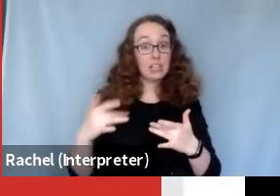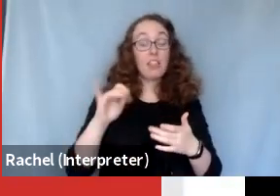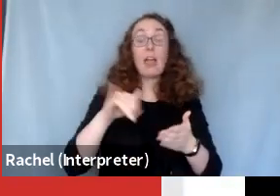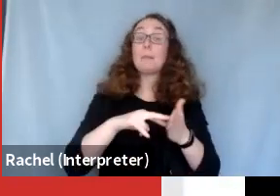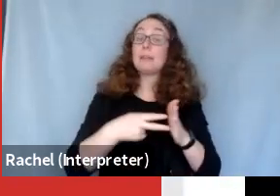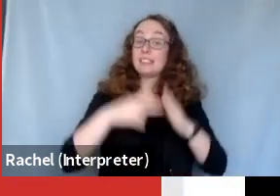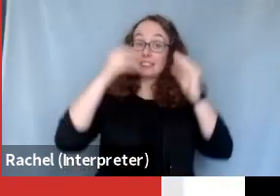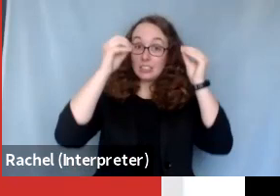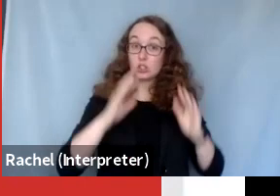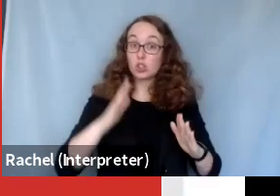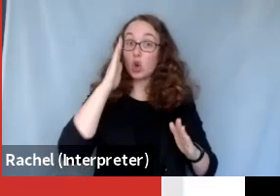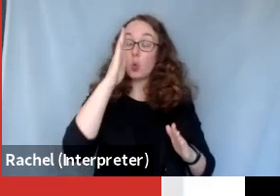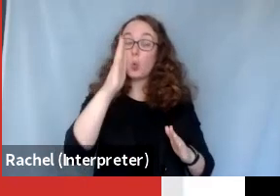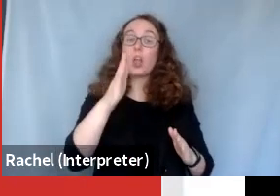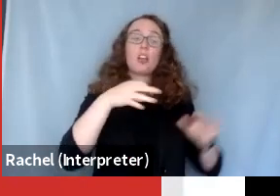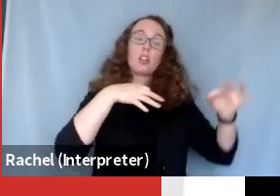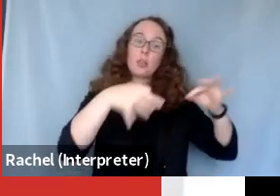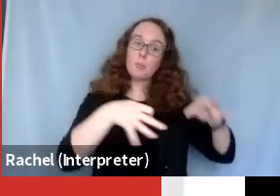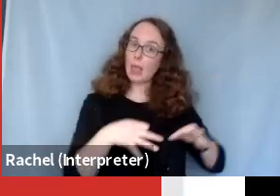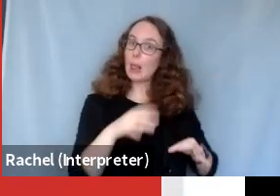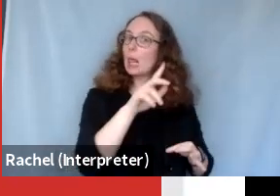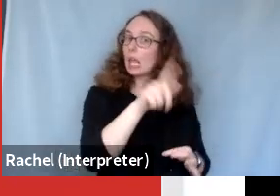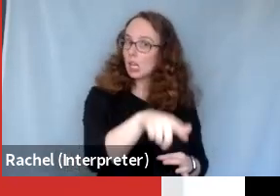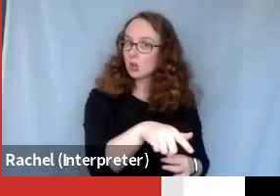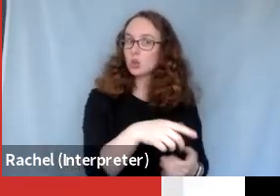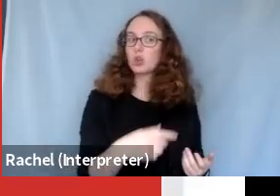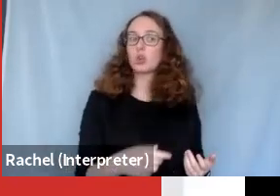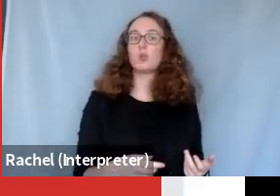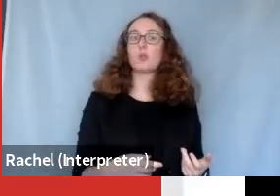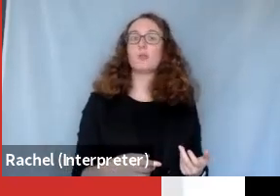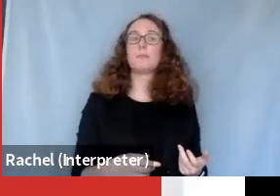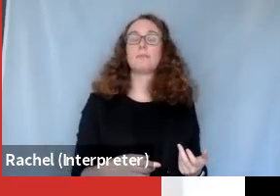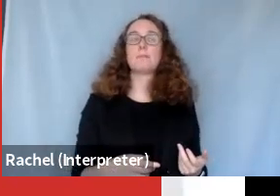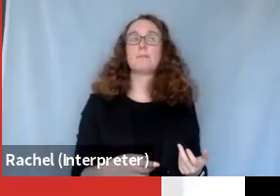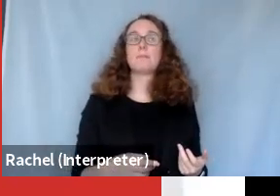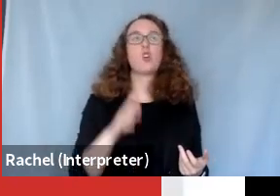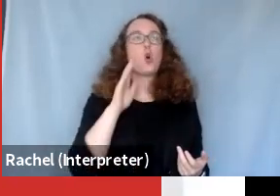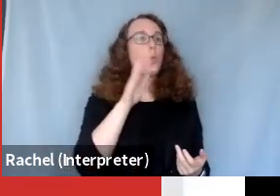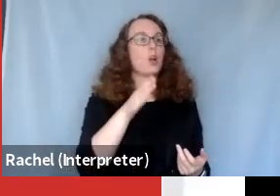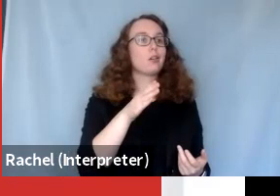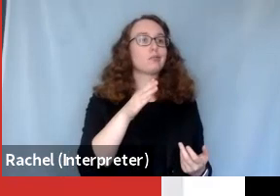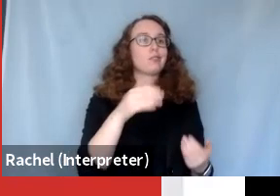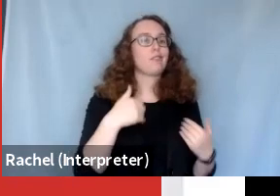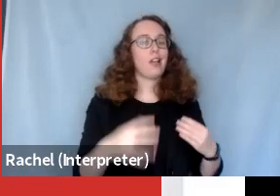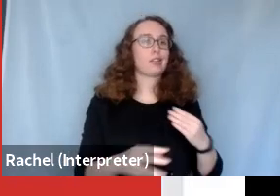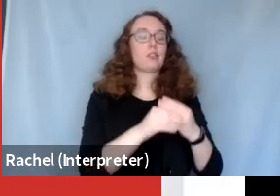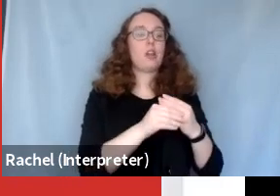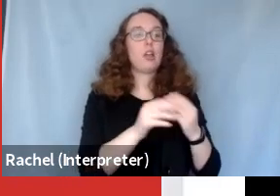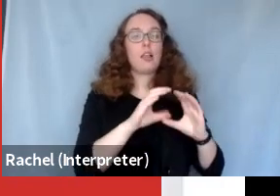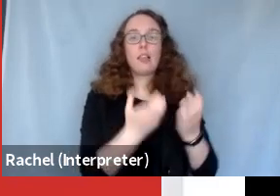give you direction on how to get the course materials you need, and it's most of them it's free or it's